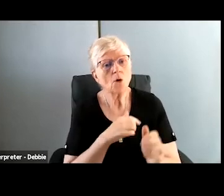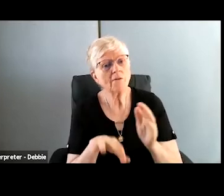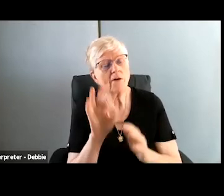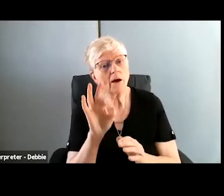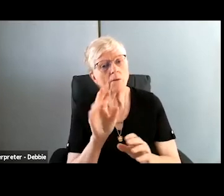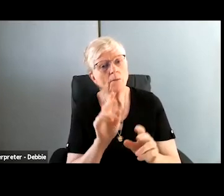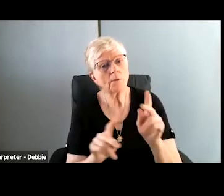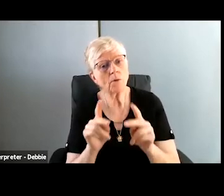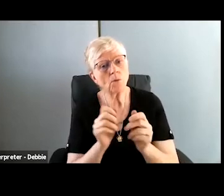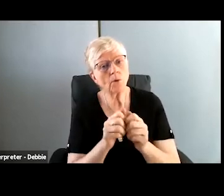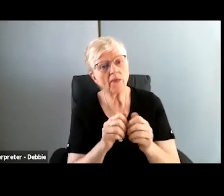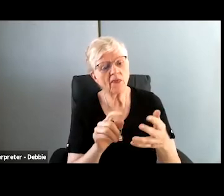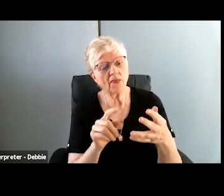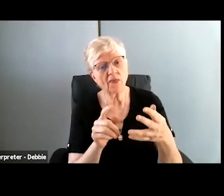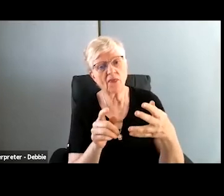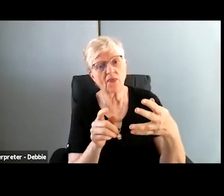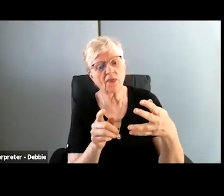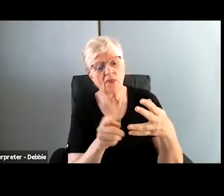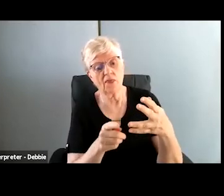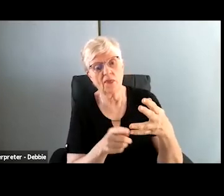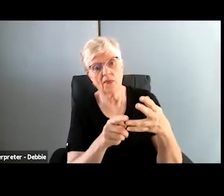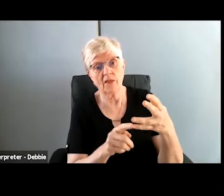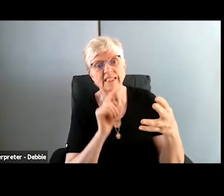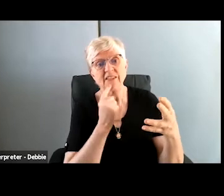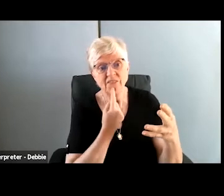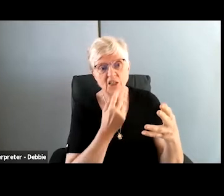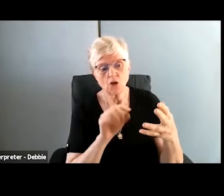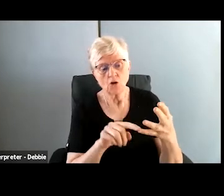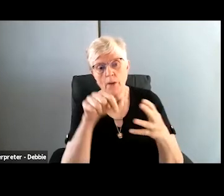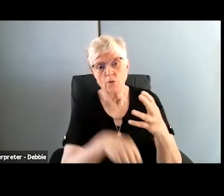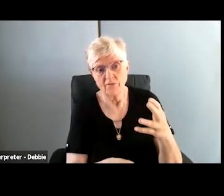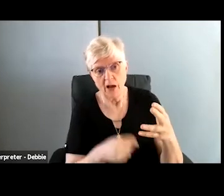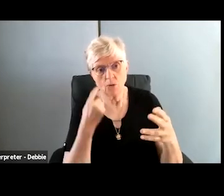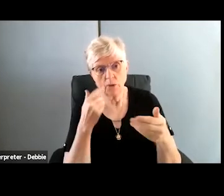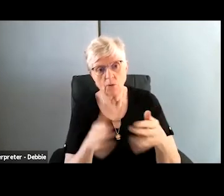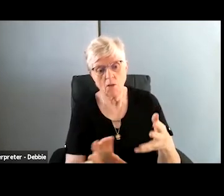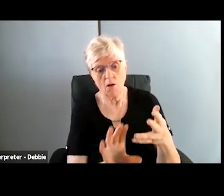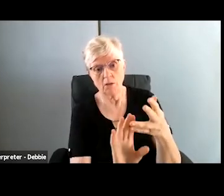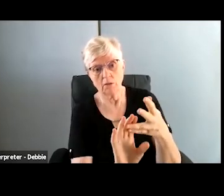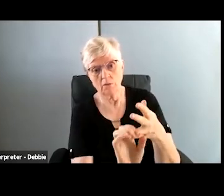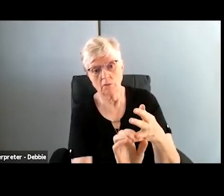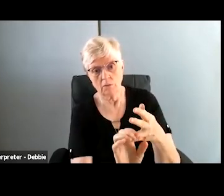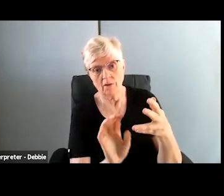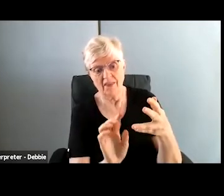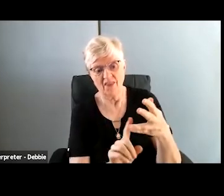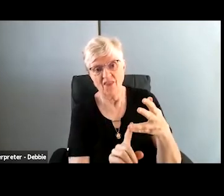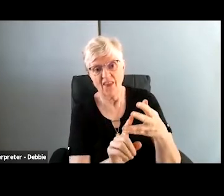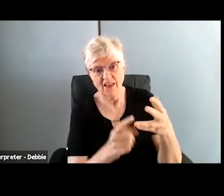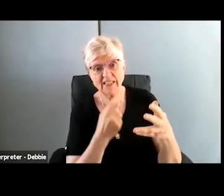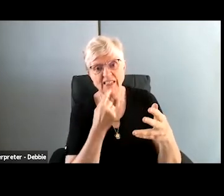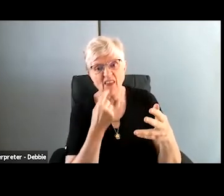THOSE WITH SEVERE OR PROFOUND WE FOUND THAT FOR THOSE WITH SEVERE OR PROFOUND HEARING HEARING LOSS, THEY REPORTED THAT THEY UNDERSTAND LOSS, THEY REPORTED THAT THEY UNDERSTAND 50% OR LESS OF A